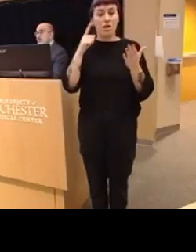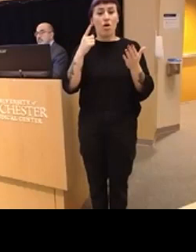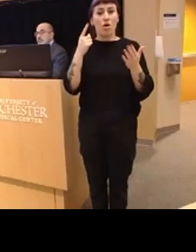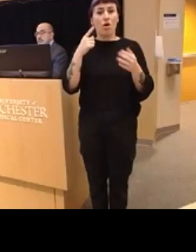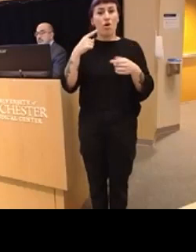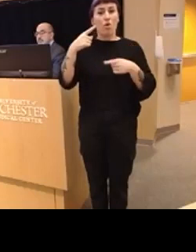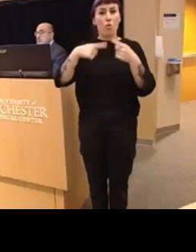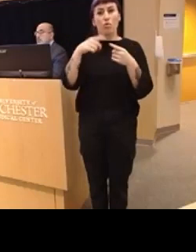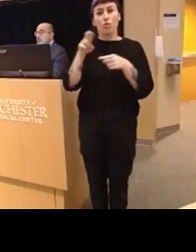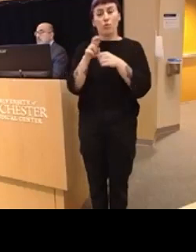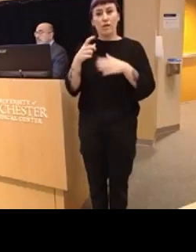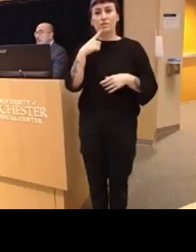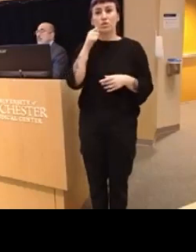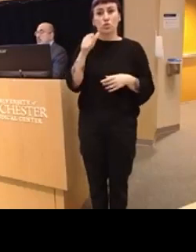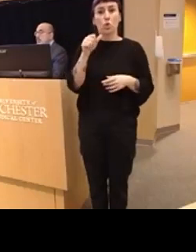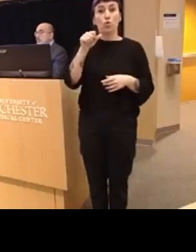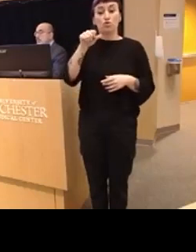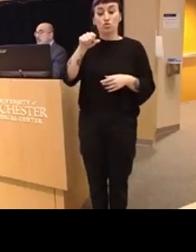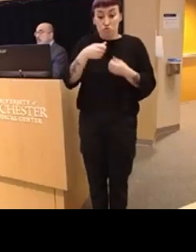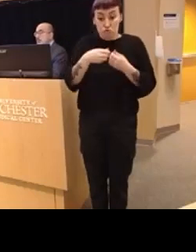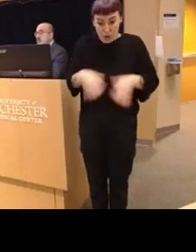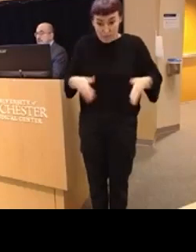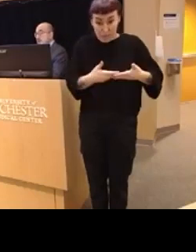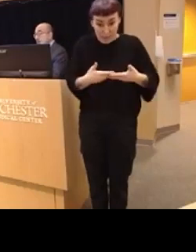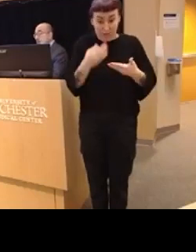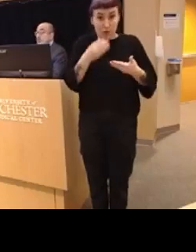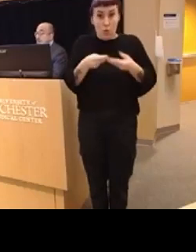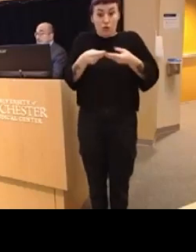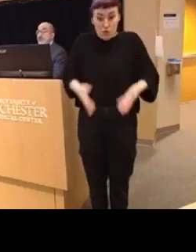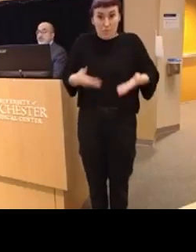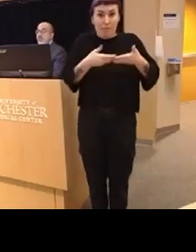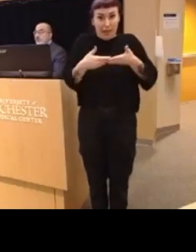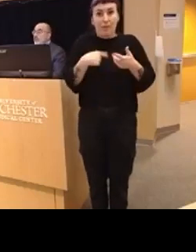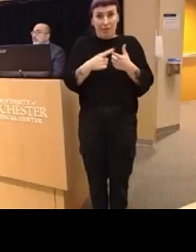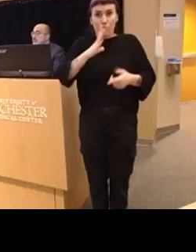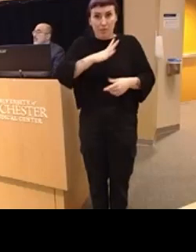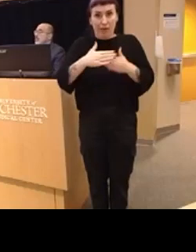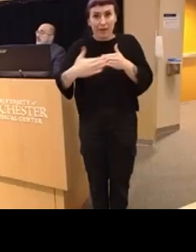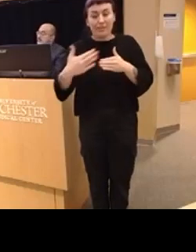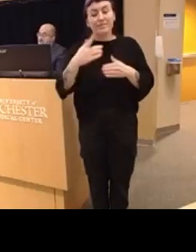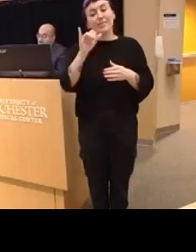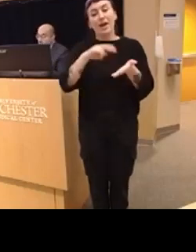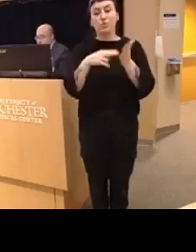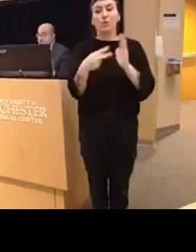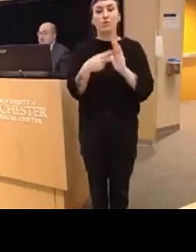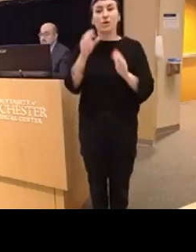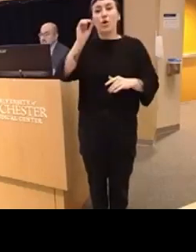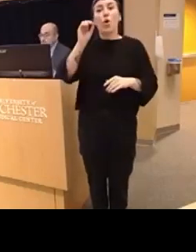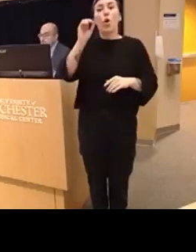first thing the resident said is don't drop the baby if you don't drop the baby you'll be fine just don't drop the baby so you know that's what I mean you have to okay hands it doesn't have to